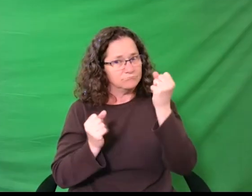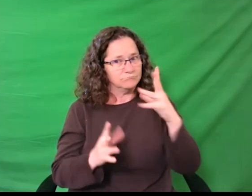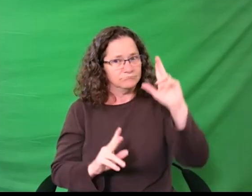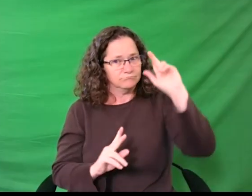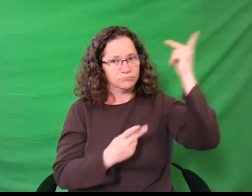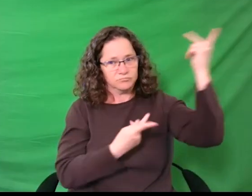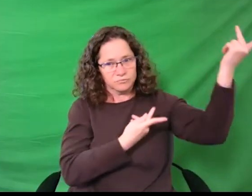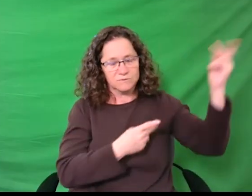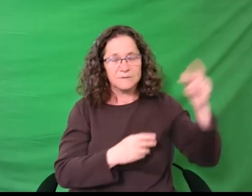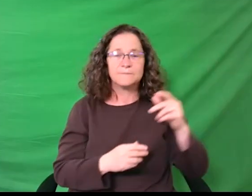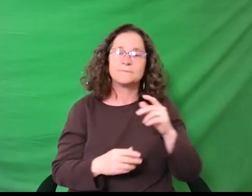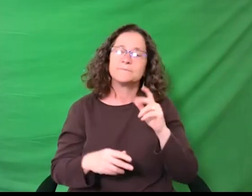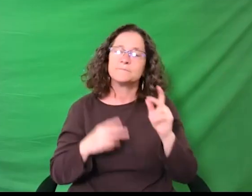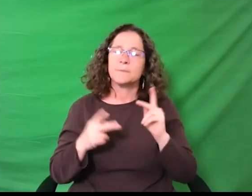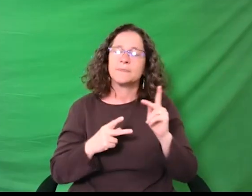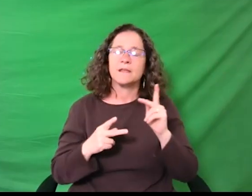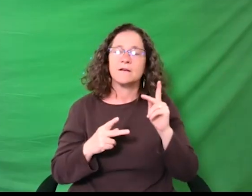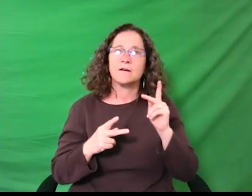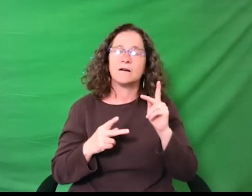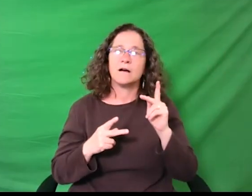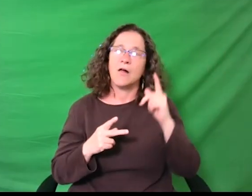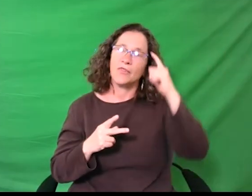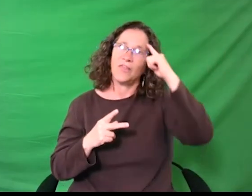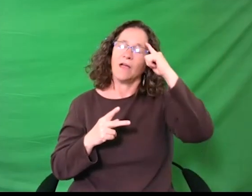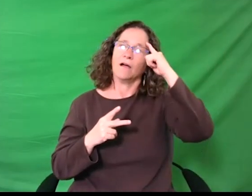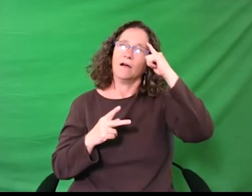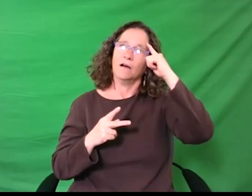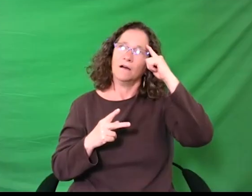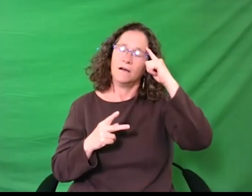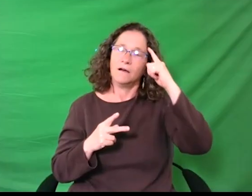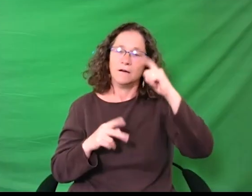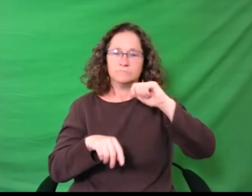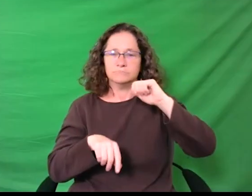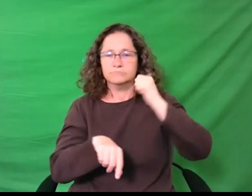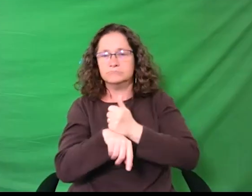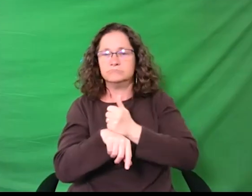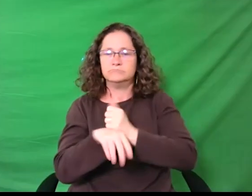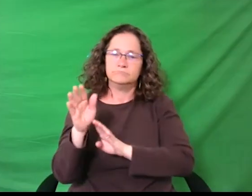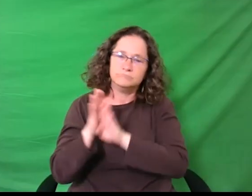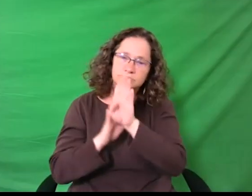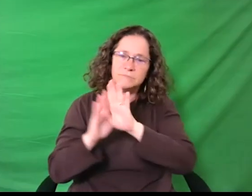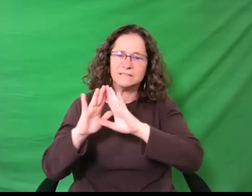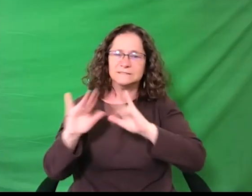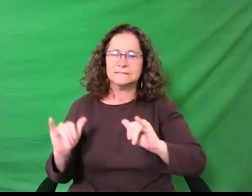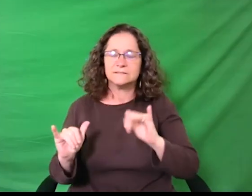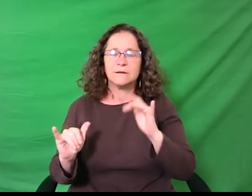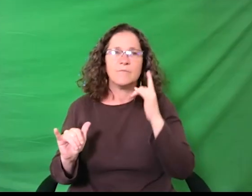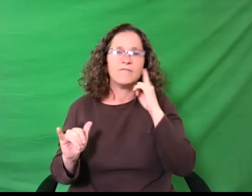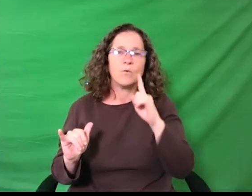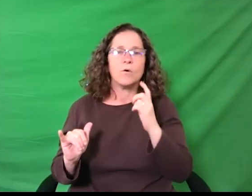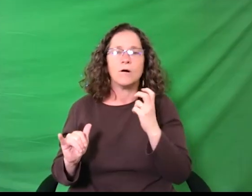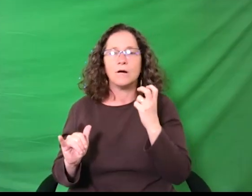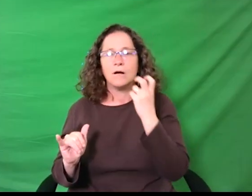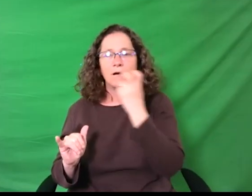was invented to be some kind of speech or articulation system.